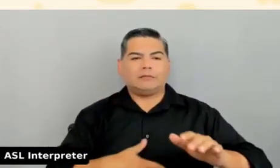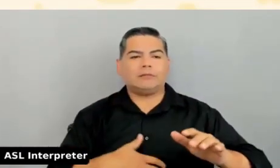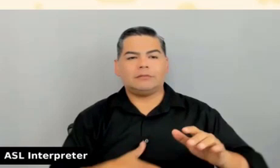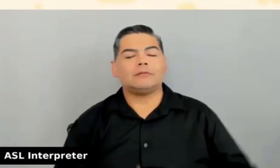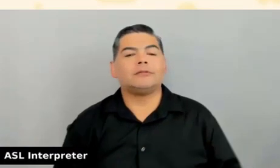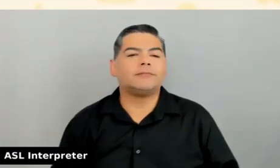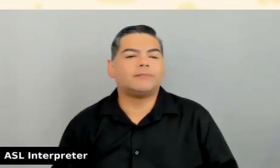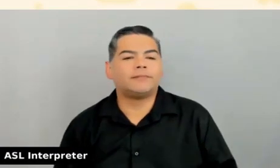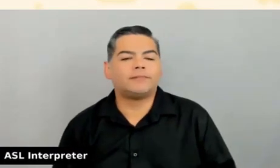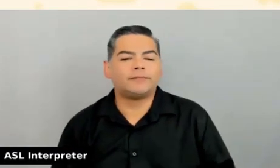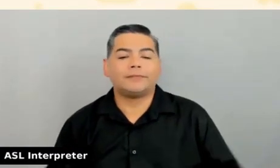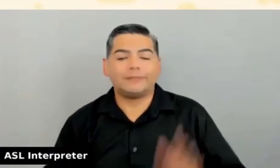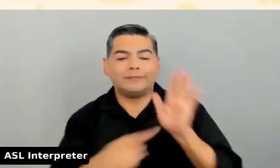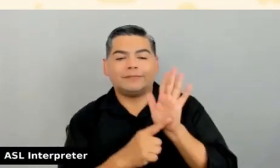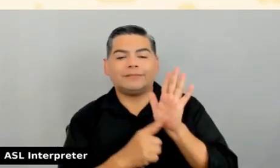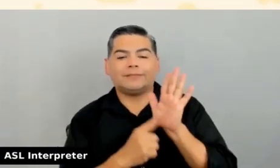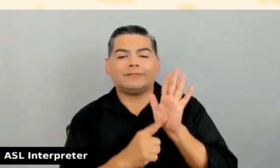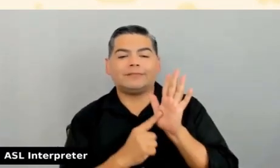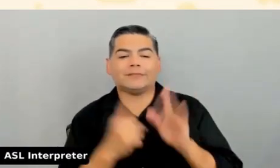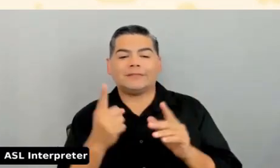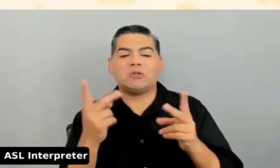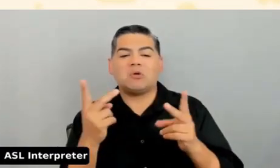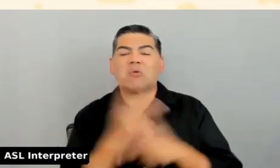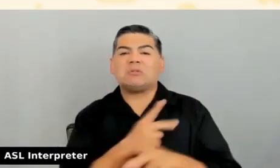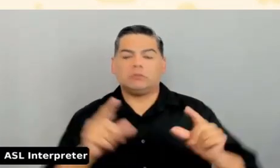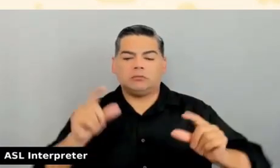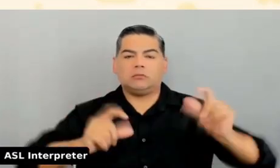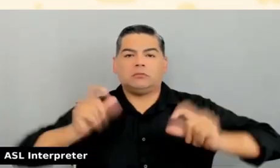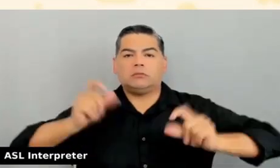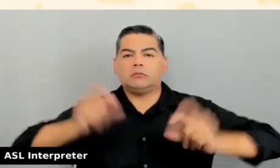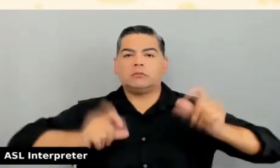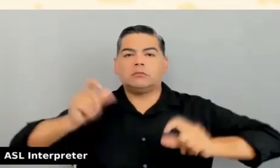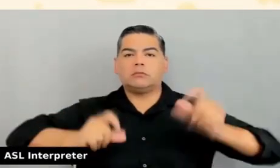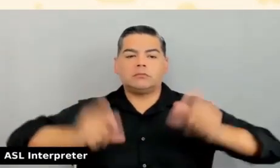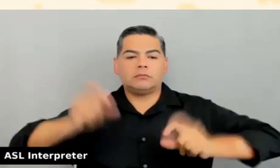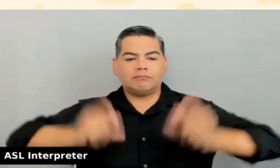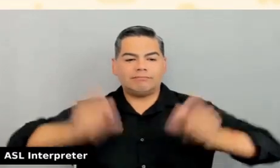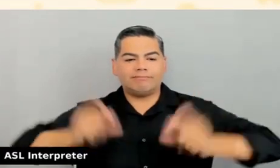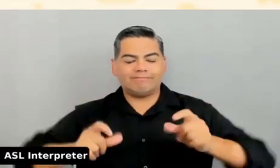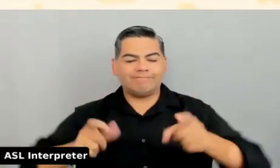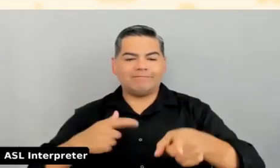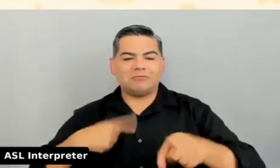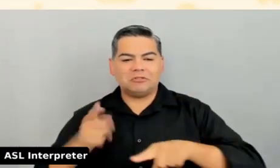At the bottom of the screen, it does something even worse. It literally shakes the link so you can not read it easily.